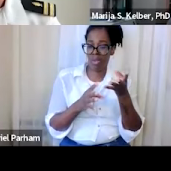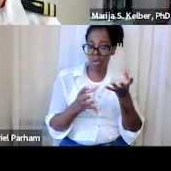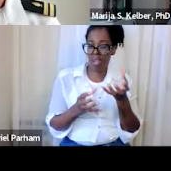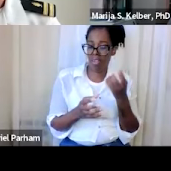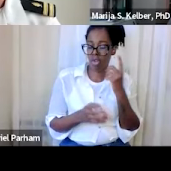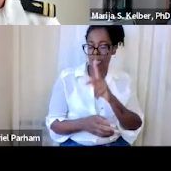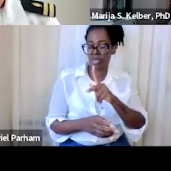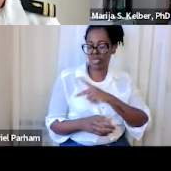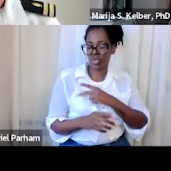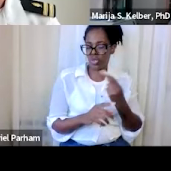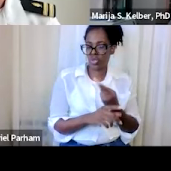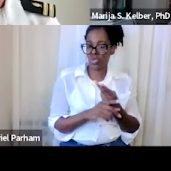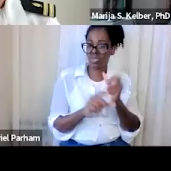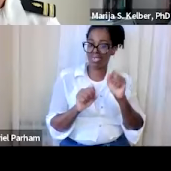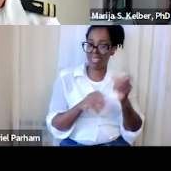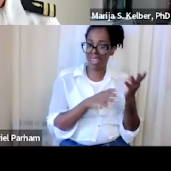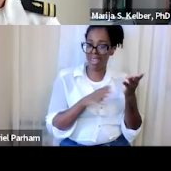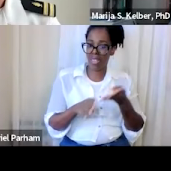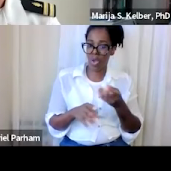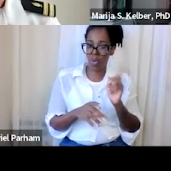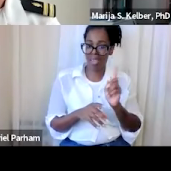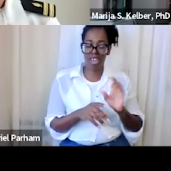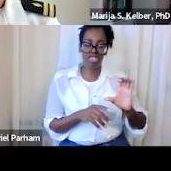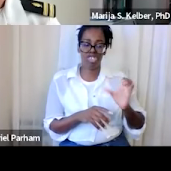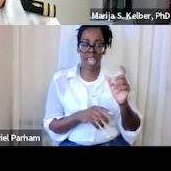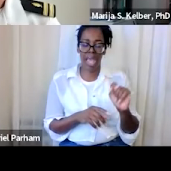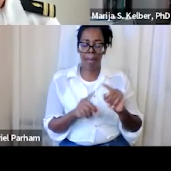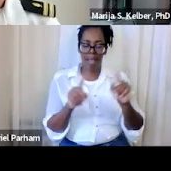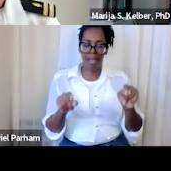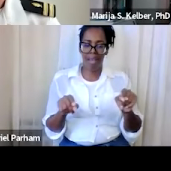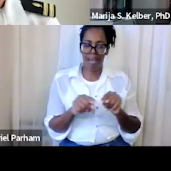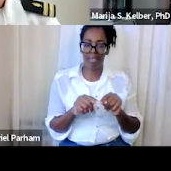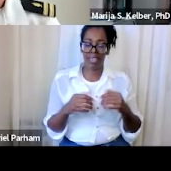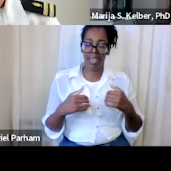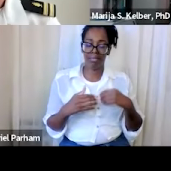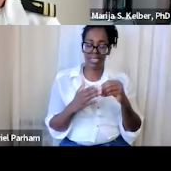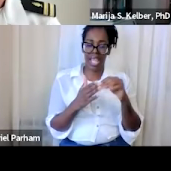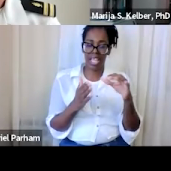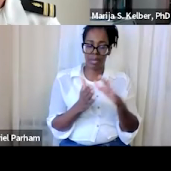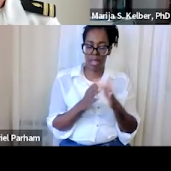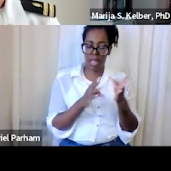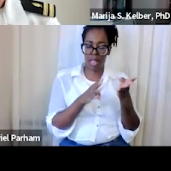you can download that now from the chat box. There'll be a document uploaded there.